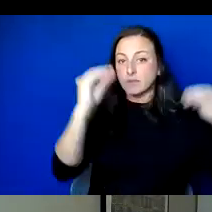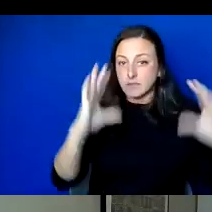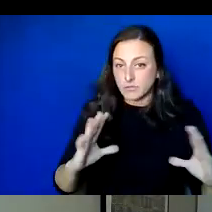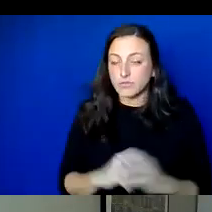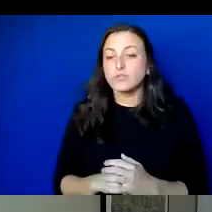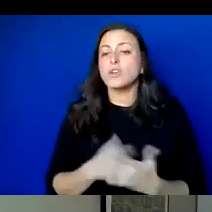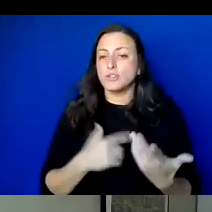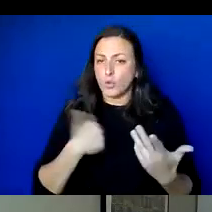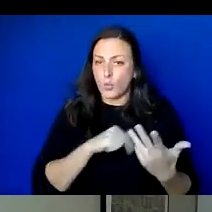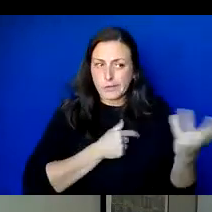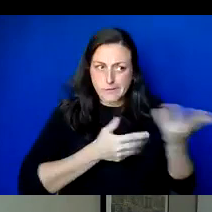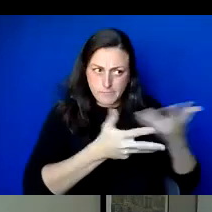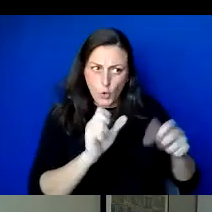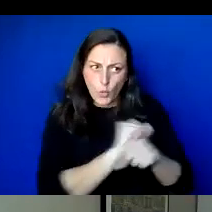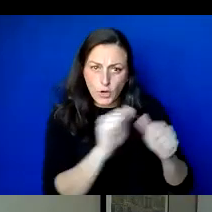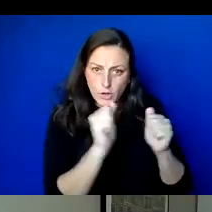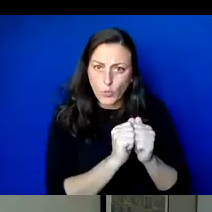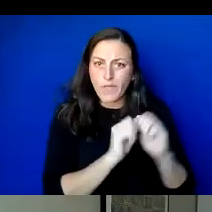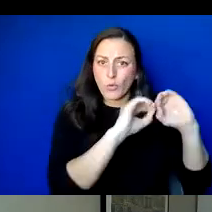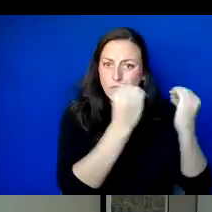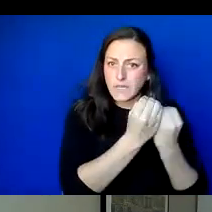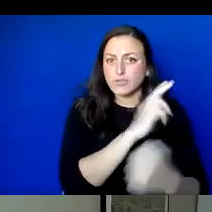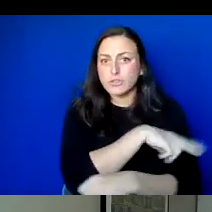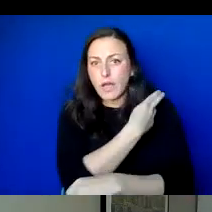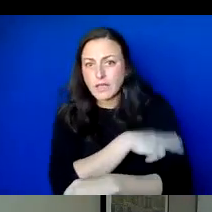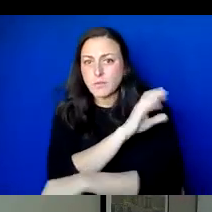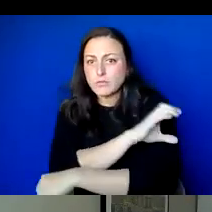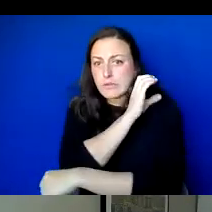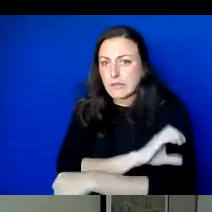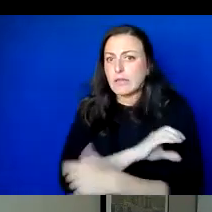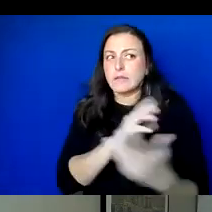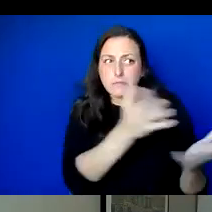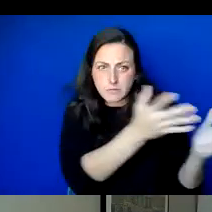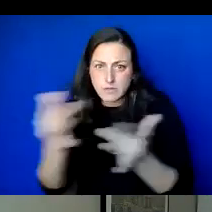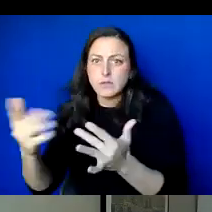to make sure we give them enough vaccine so that they meet their appointments and that